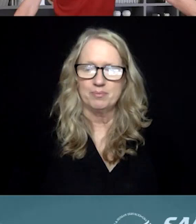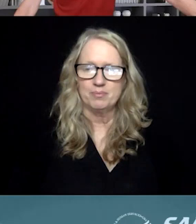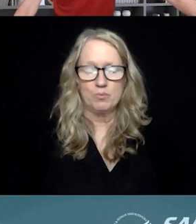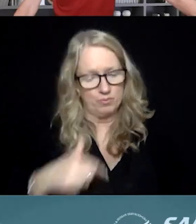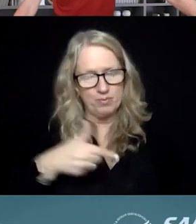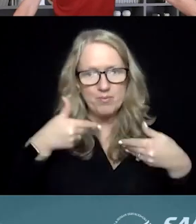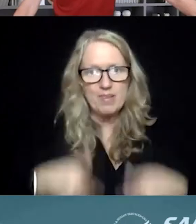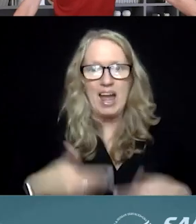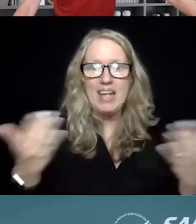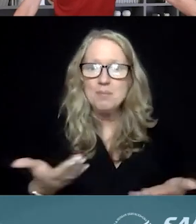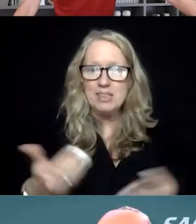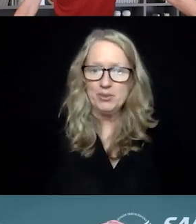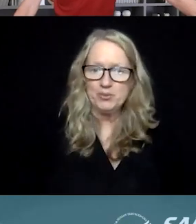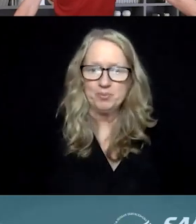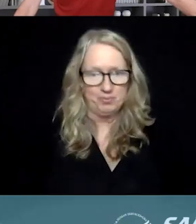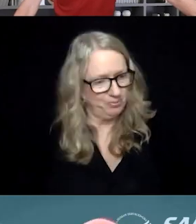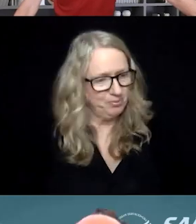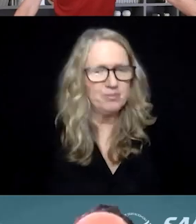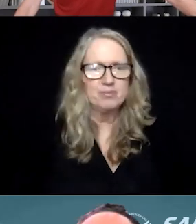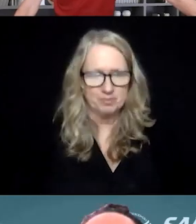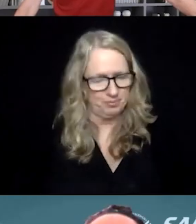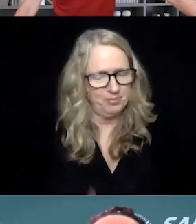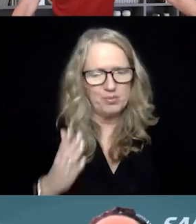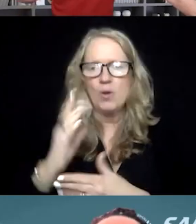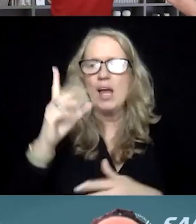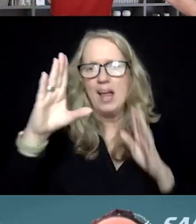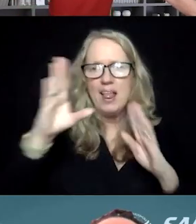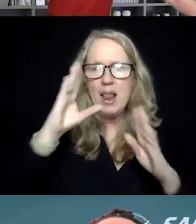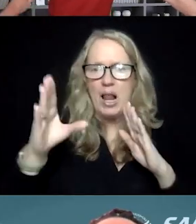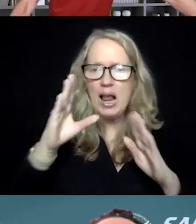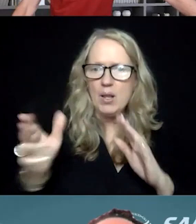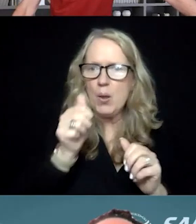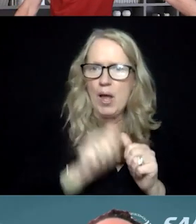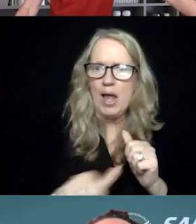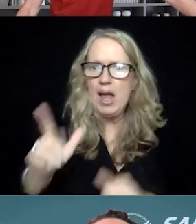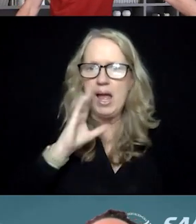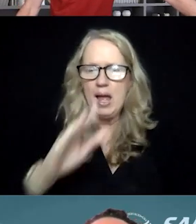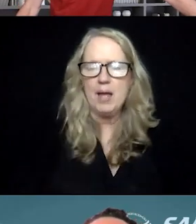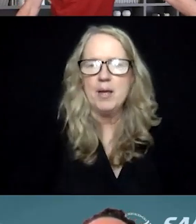YES, GREAT. >> ALL RIGHT. I AM HERE. HELLO, EVERYONE. I AM ONE OF THE SENIOR MEDICAL ADVISORS